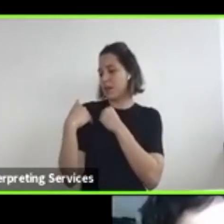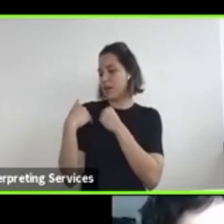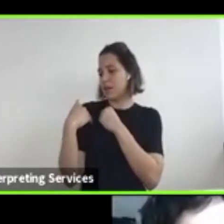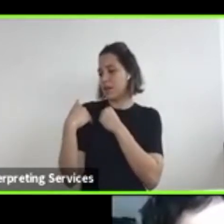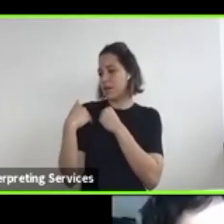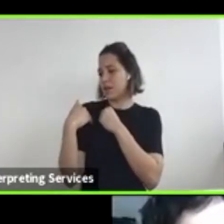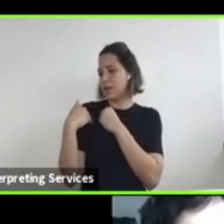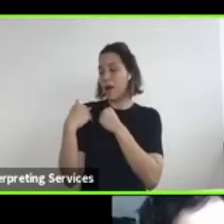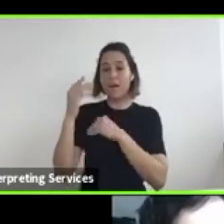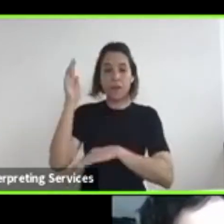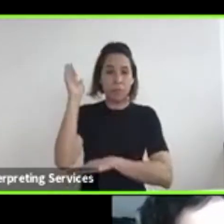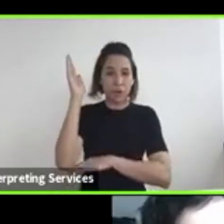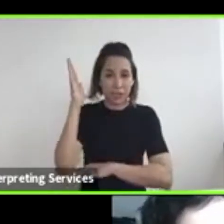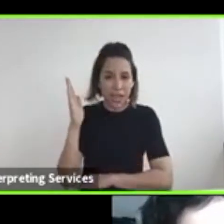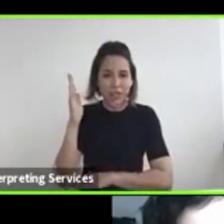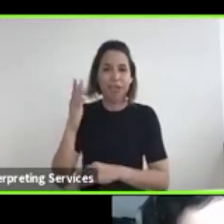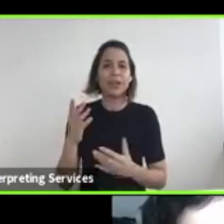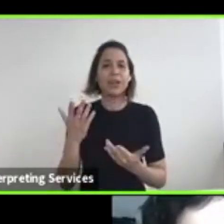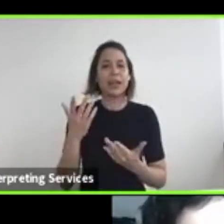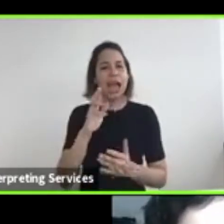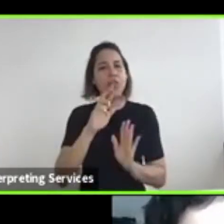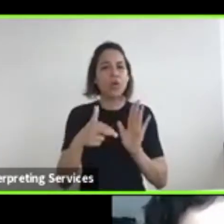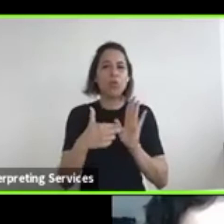AND THE ROLE OF CURATORIAL PRACTICE IN PARTICULAR